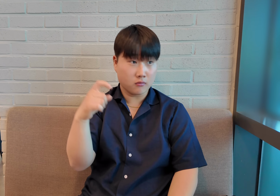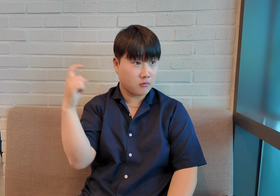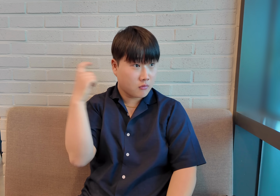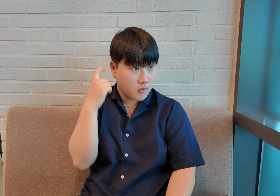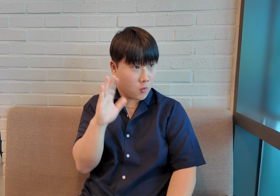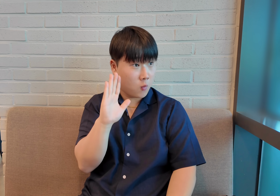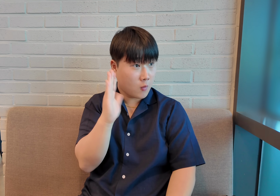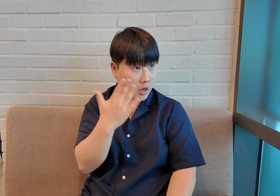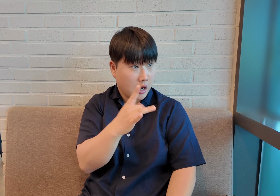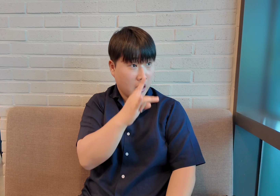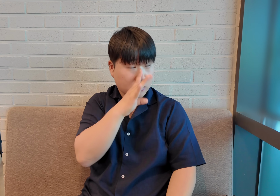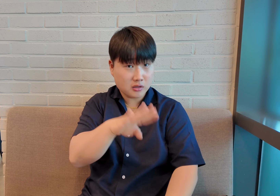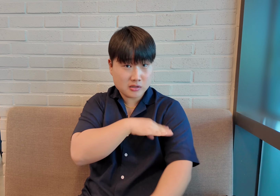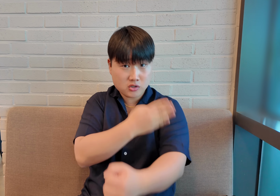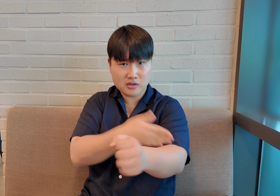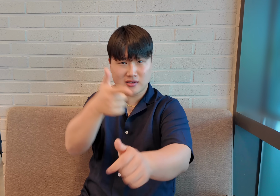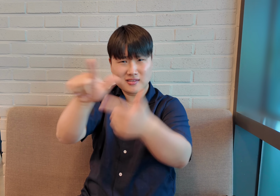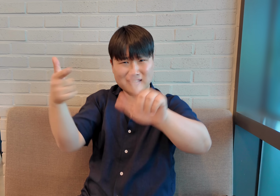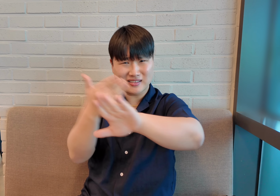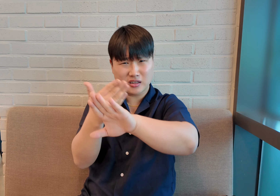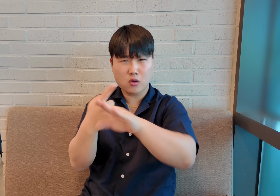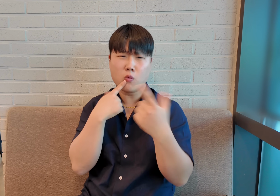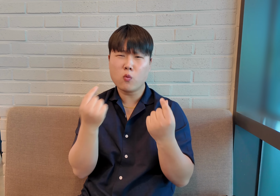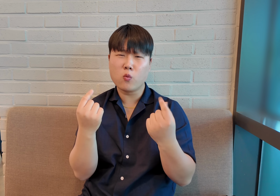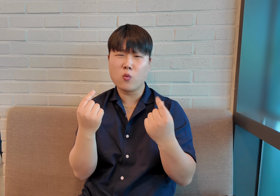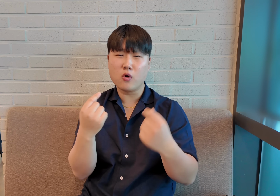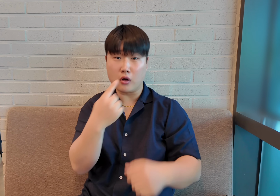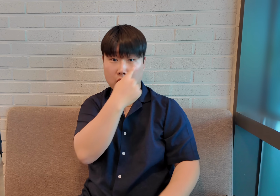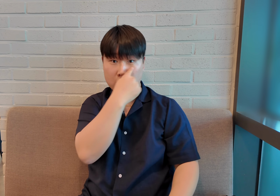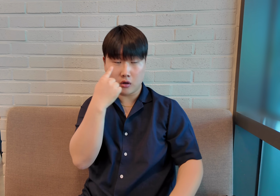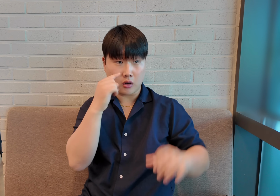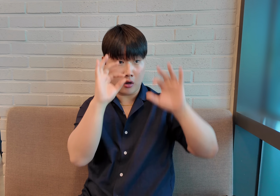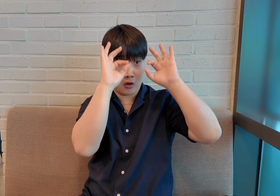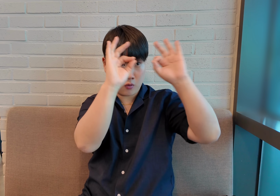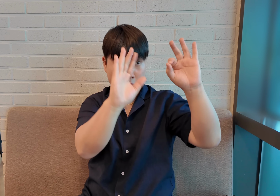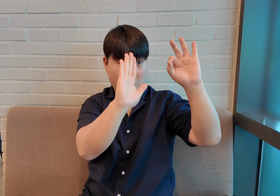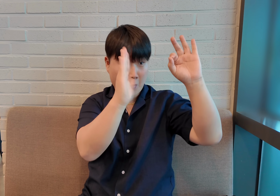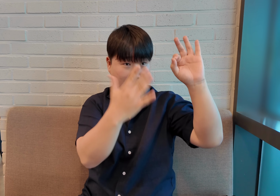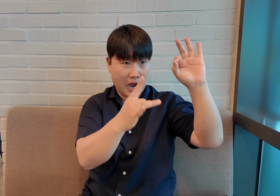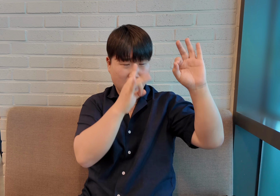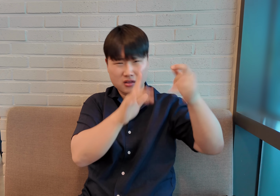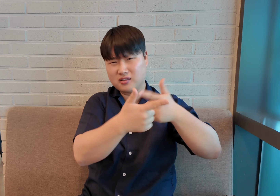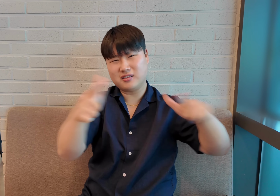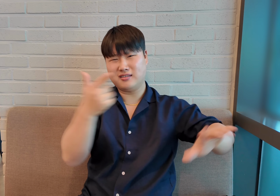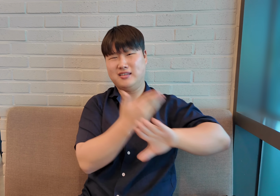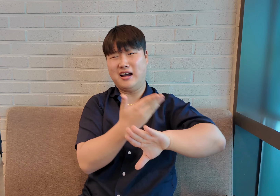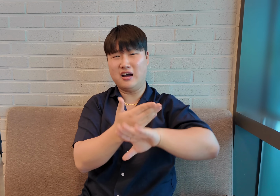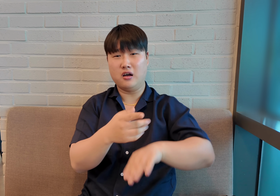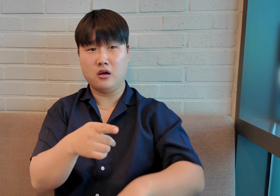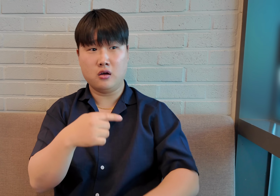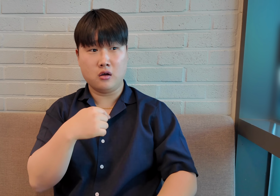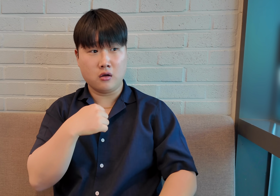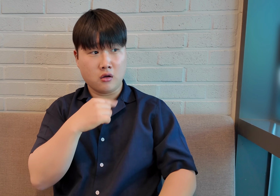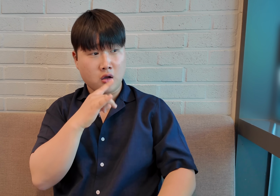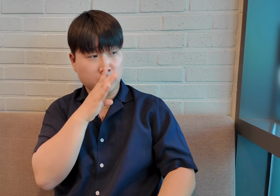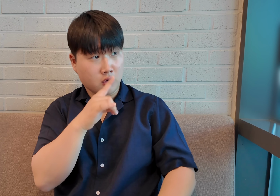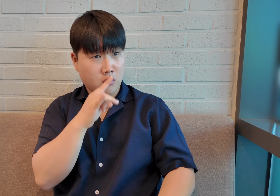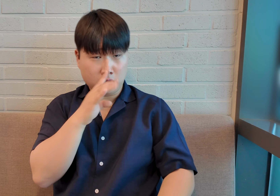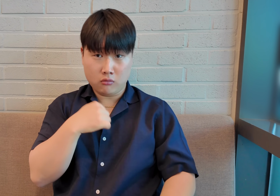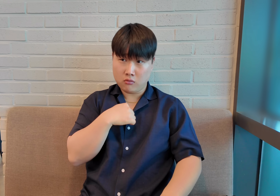when speaking quickly is different. It's the same for deaf people. The degree to which the eyes can see and understand varies. I can't do it,